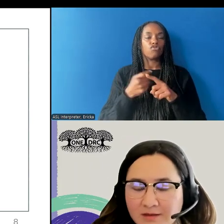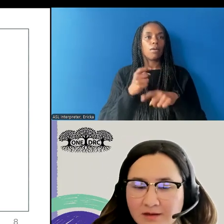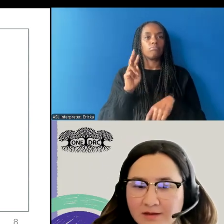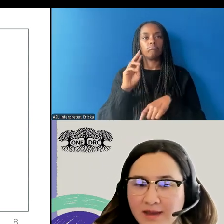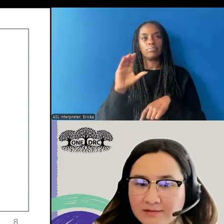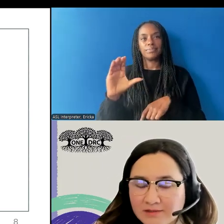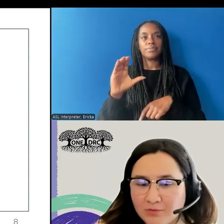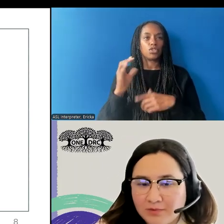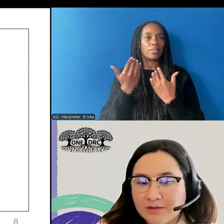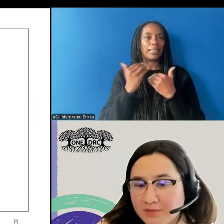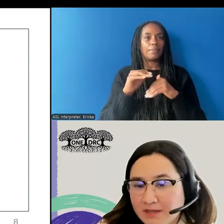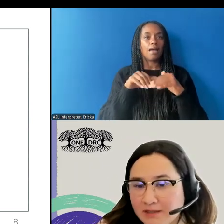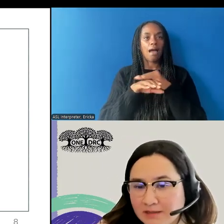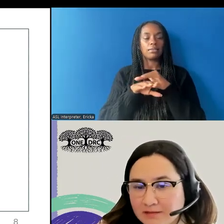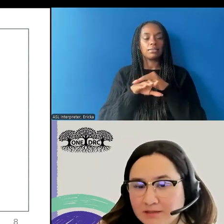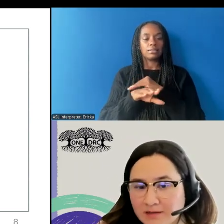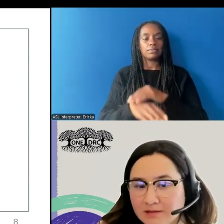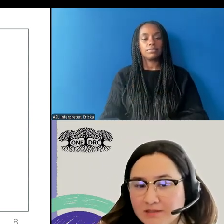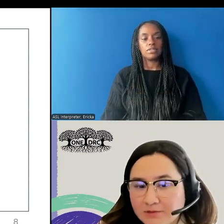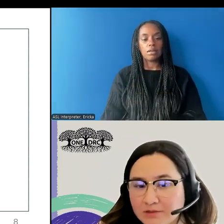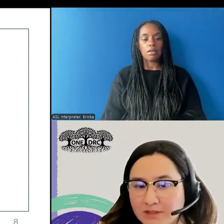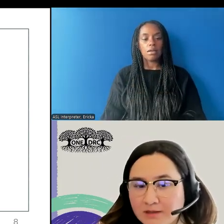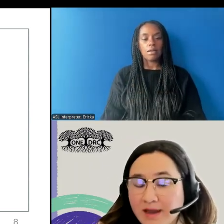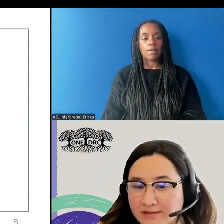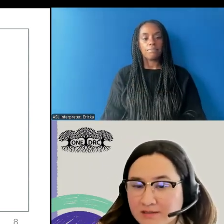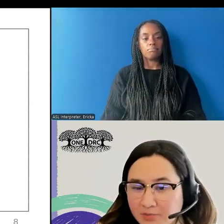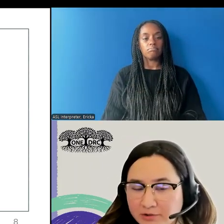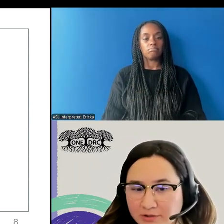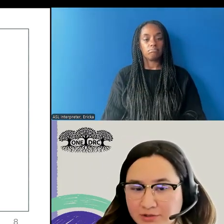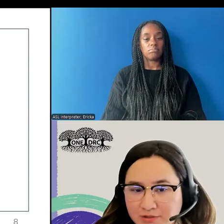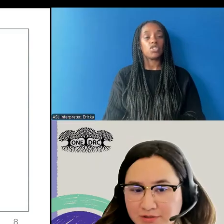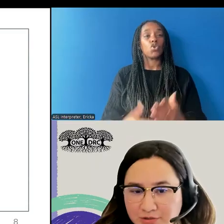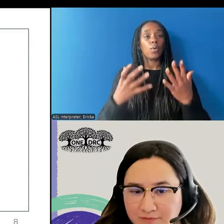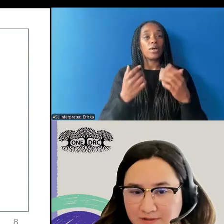And again, so eliminating the intent is to eliminate access barriers to the service.